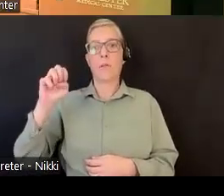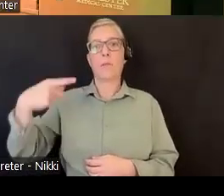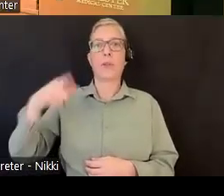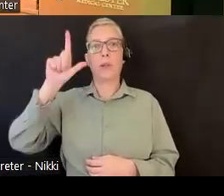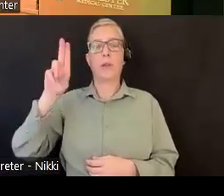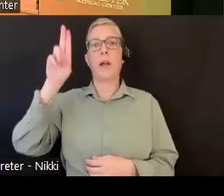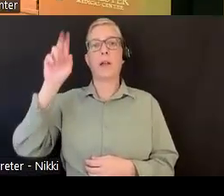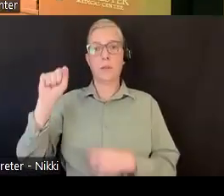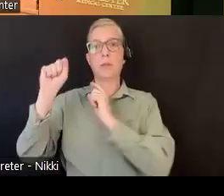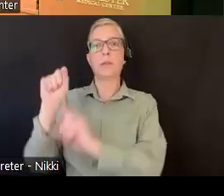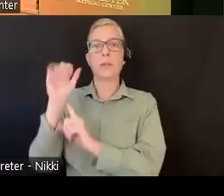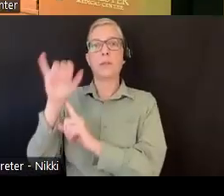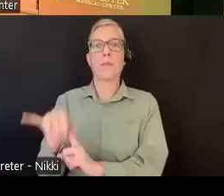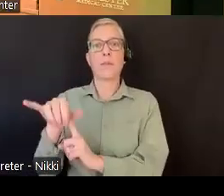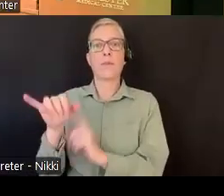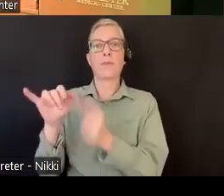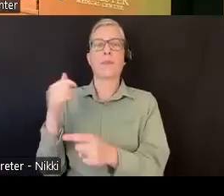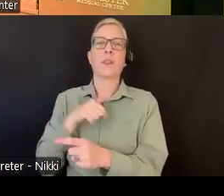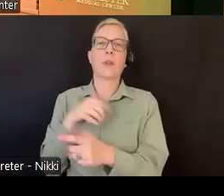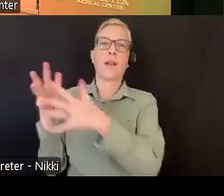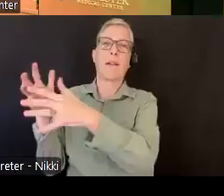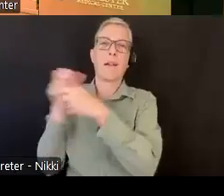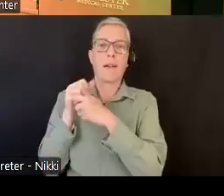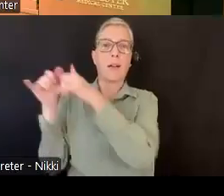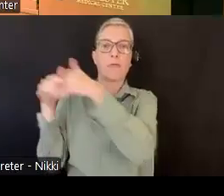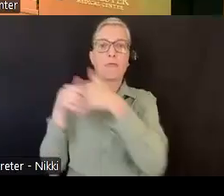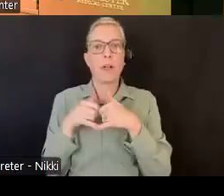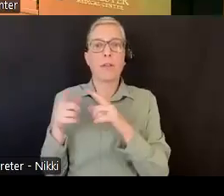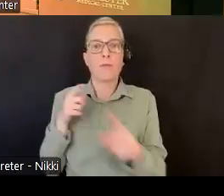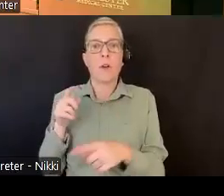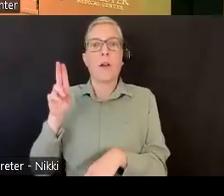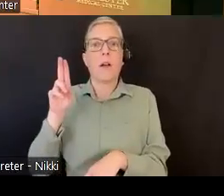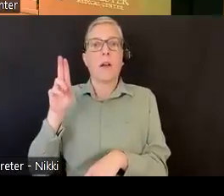a week where she can call UAB specialists instead of trying to have disintegrated care is actually